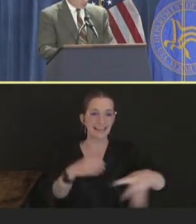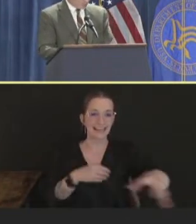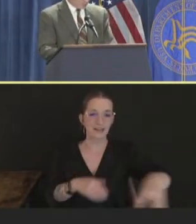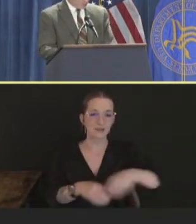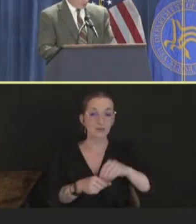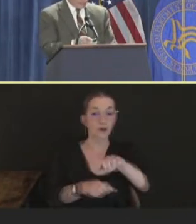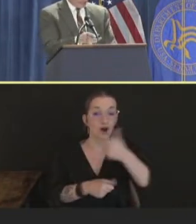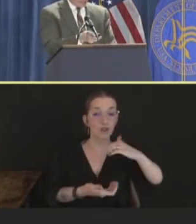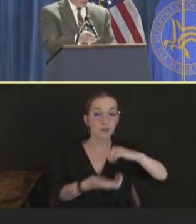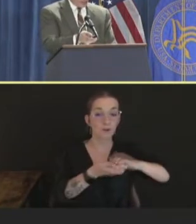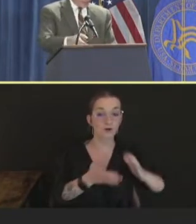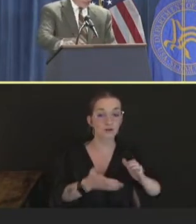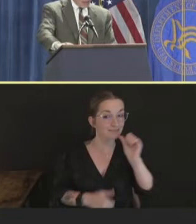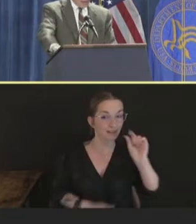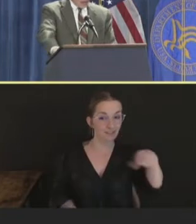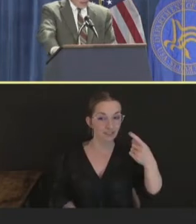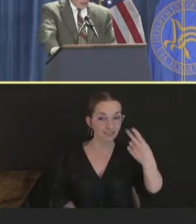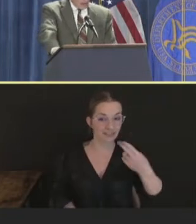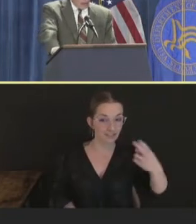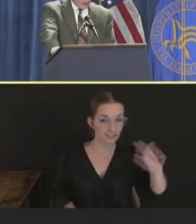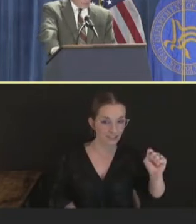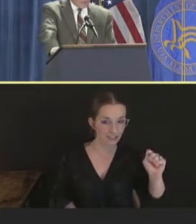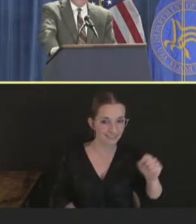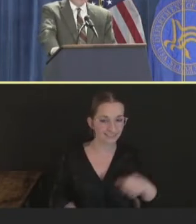which will really be necessary.